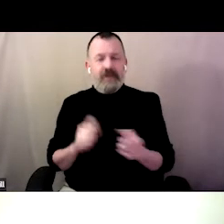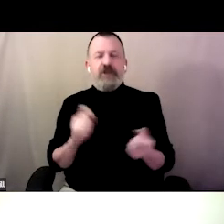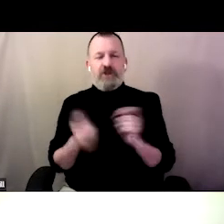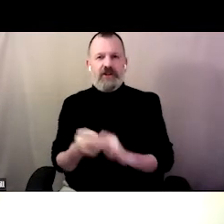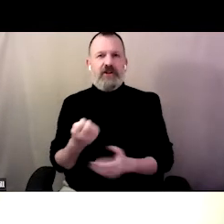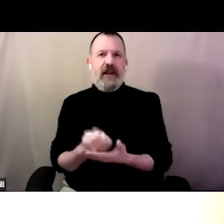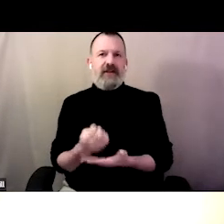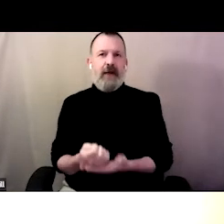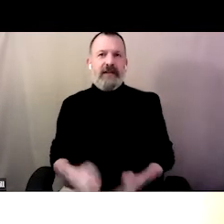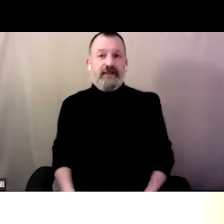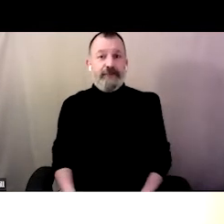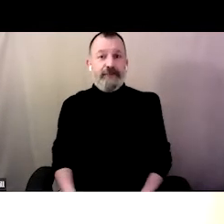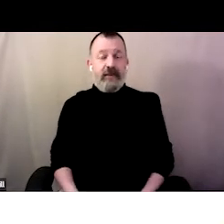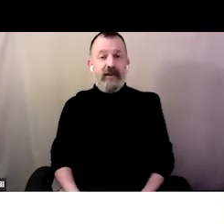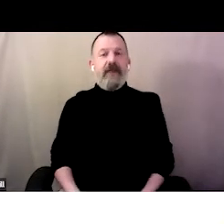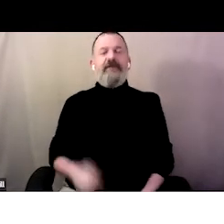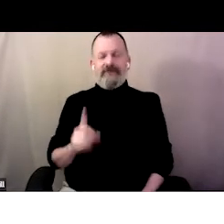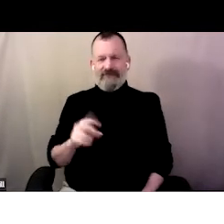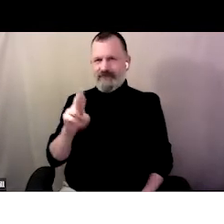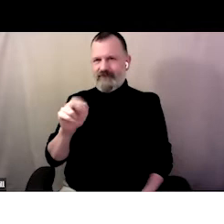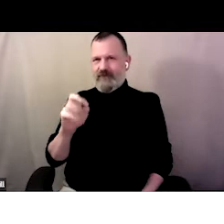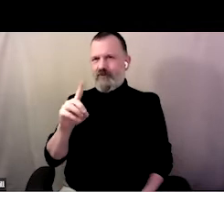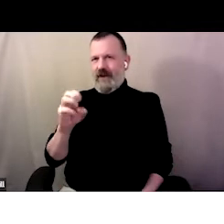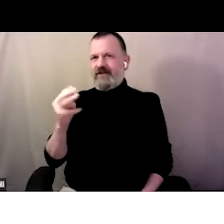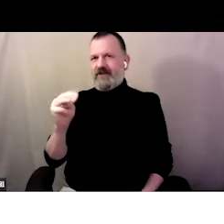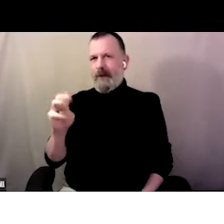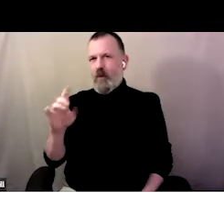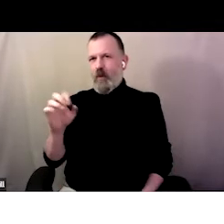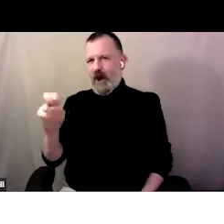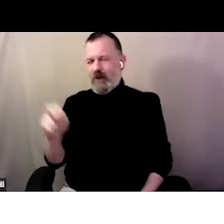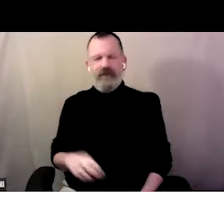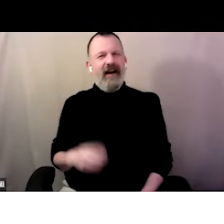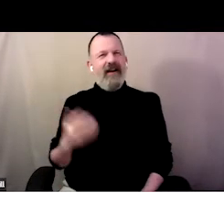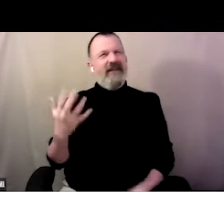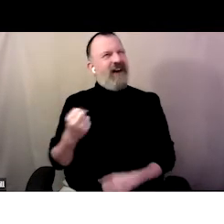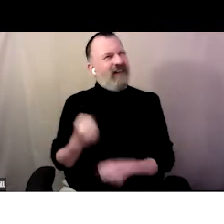CalebBarlow: And let's look at ransomware as an example right 510 years ago, most ransomware